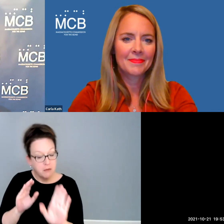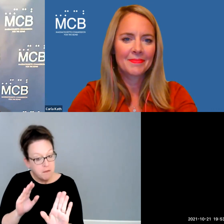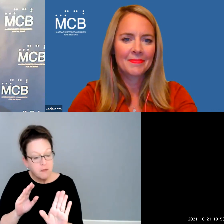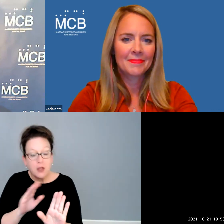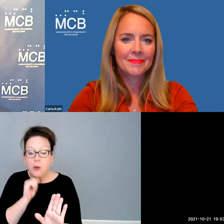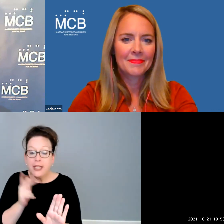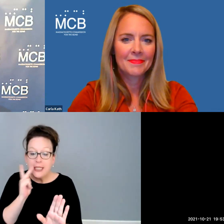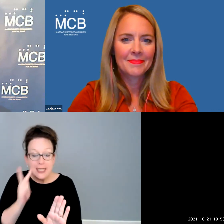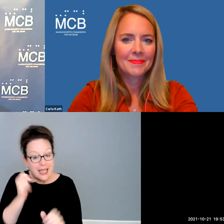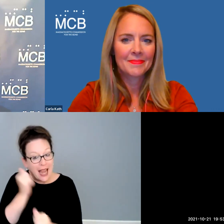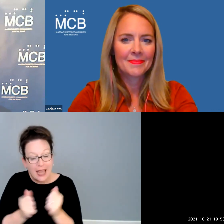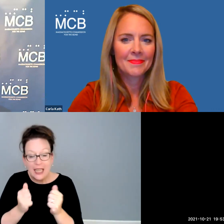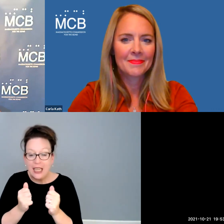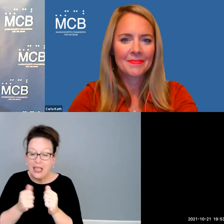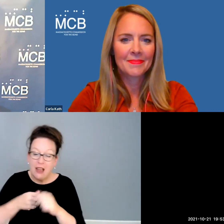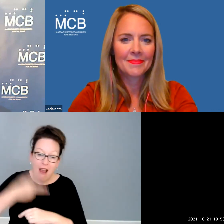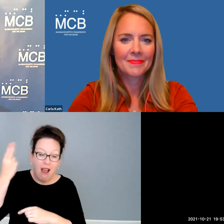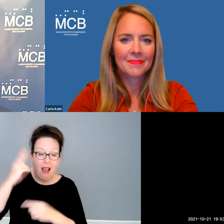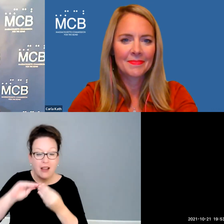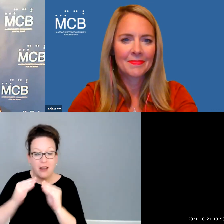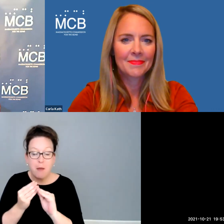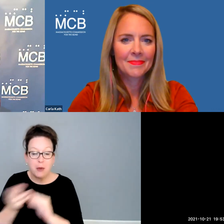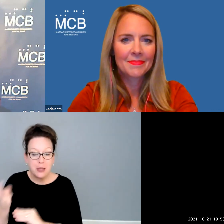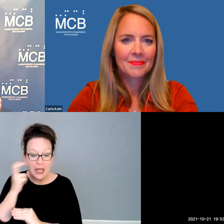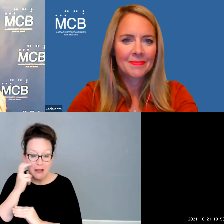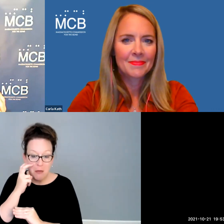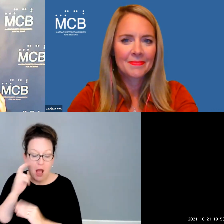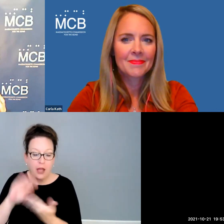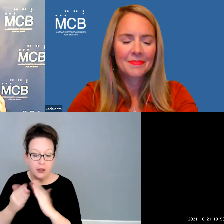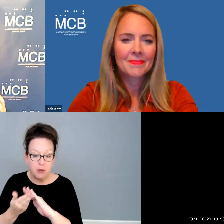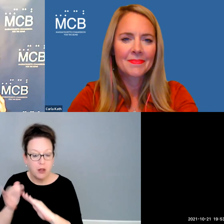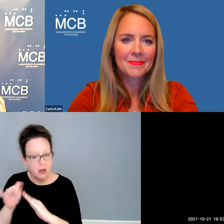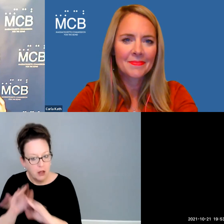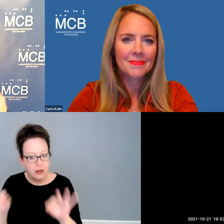in the blindness community. That's very significant. So, that's again a credit to all the consumers,